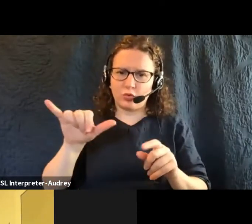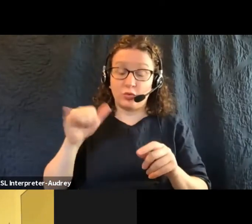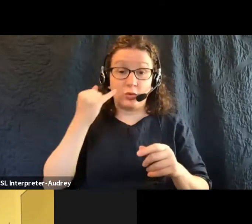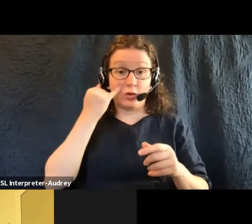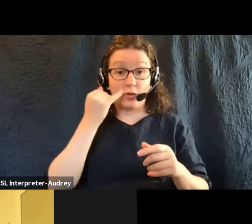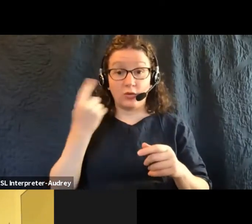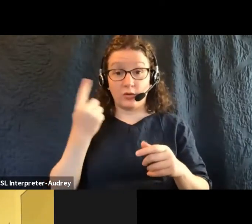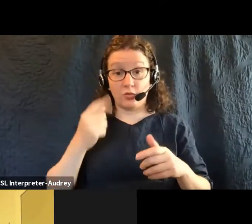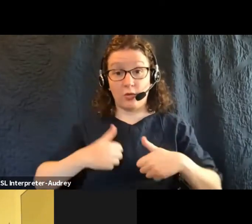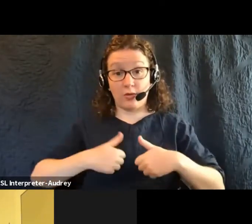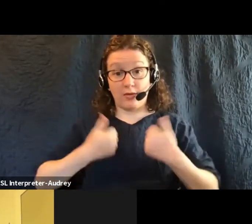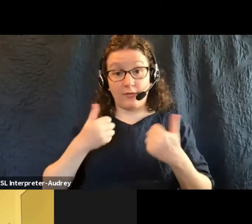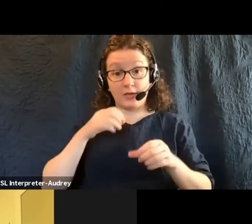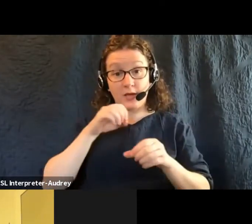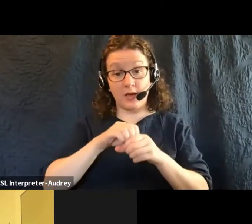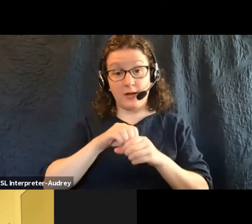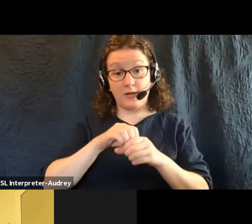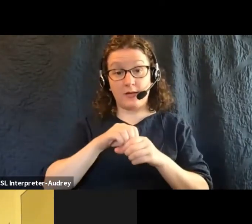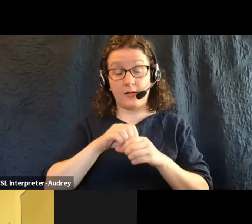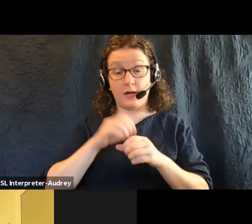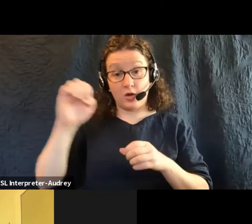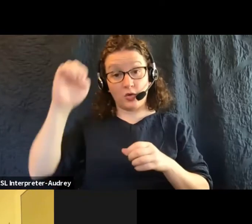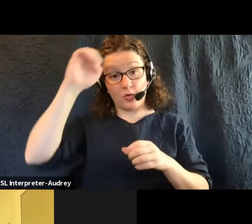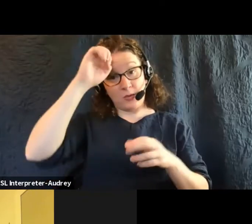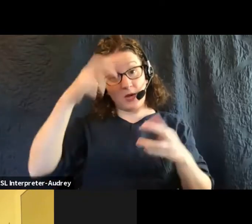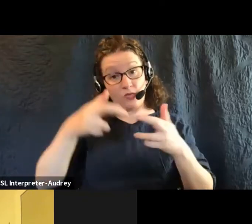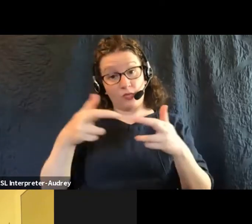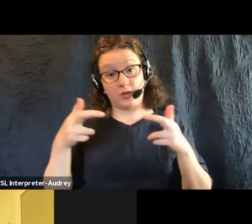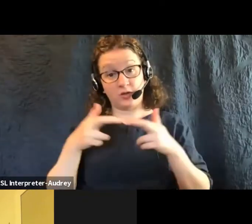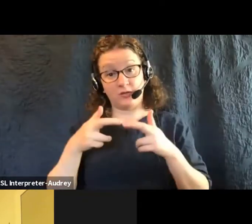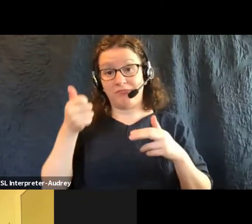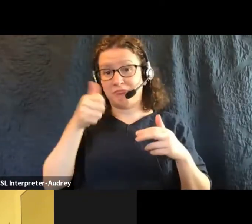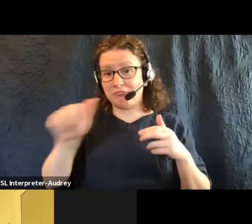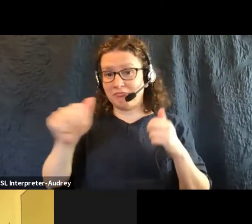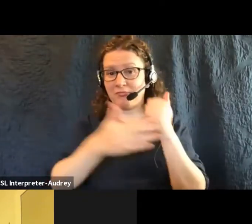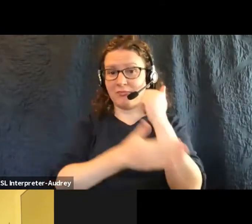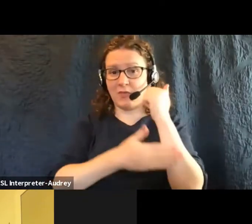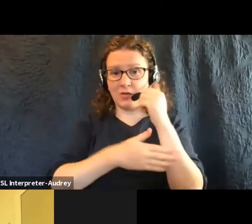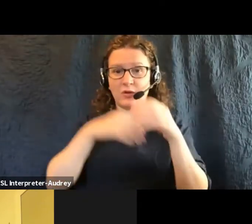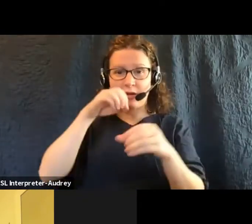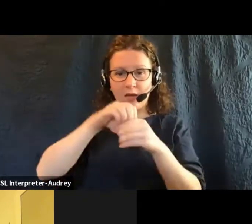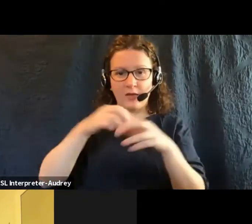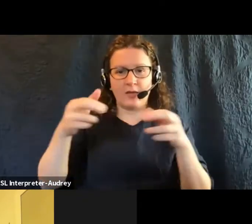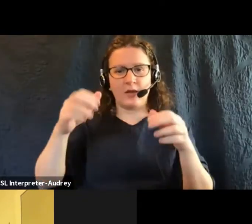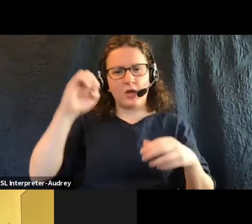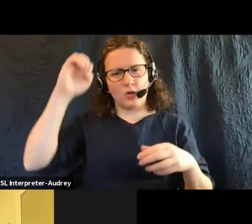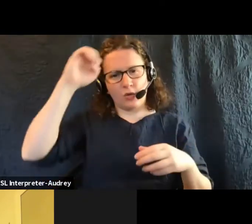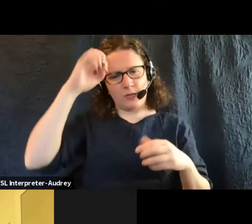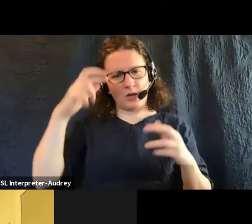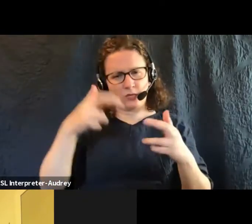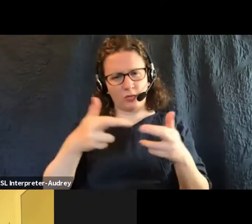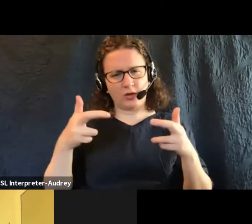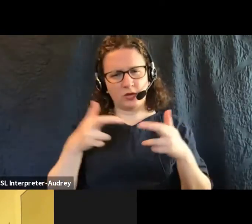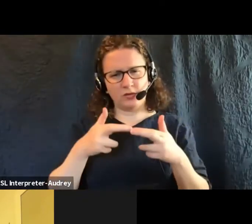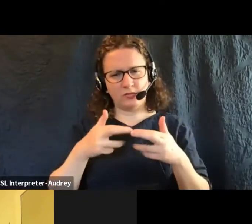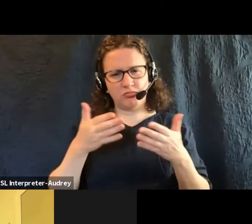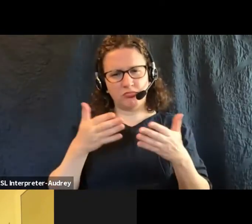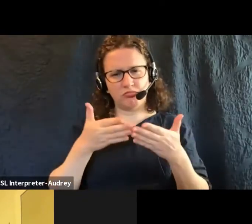in the European region, any country within the European region, broadly defined, or if you are somebody who